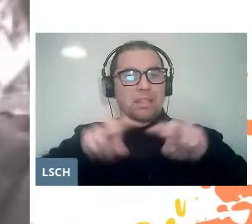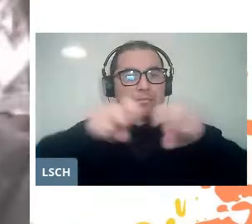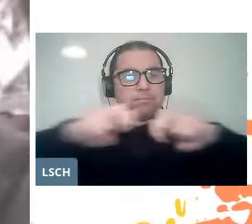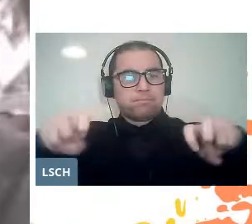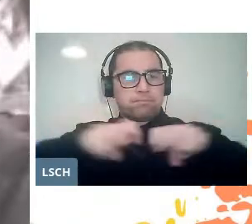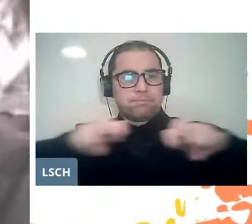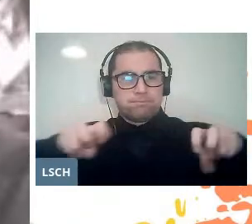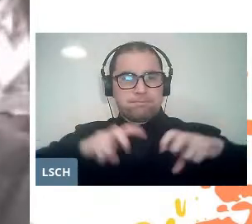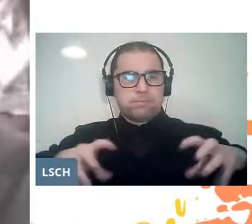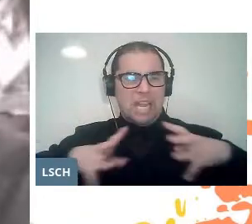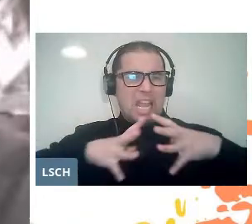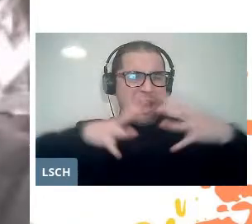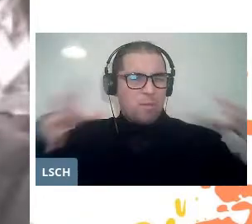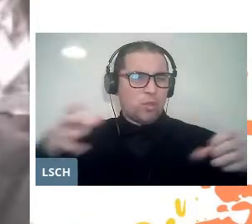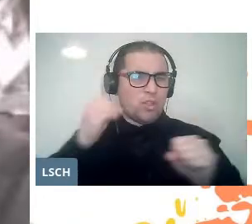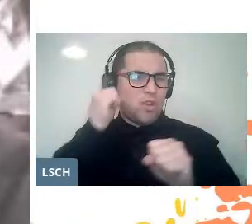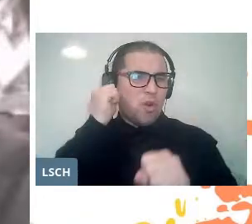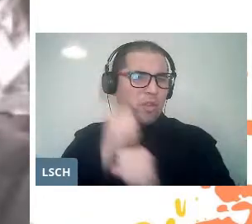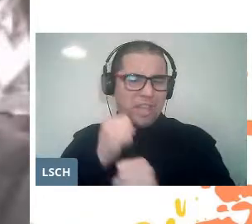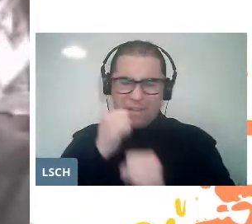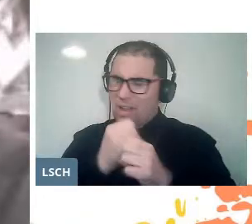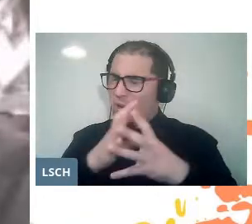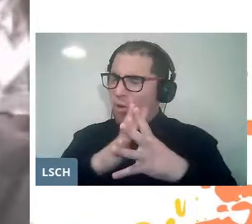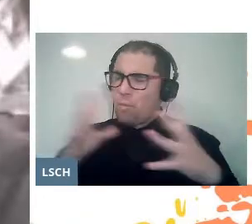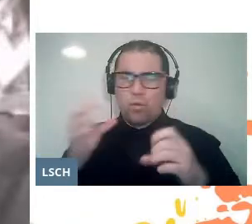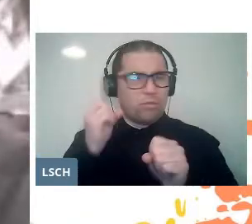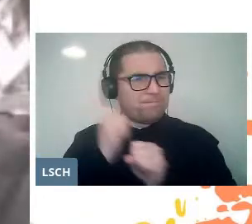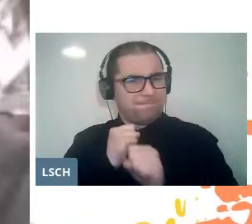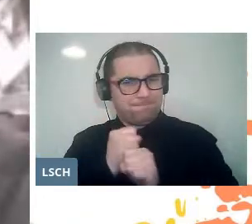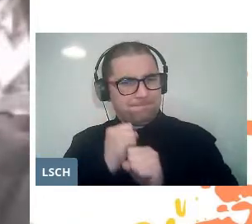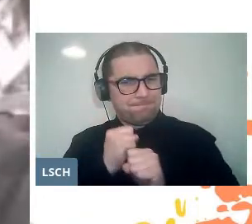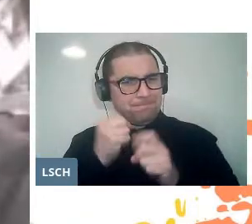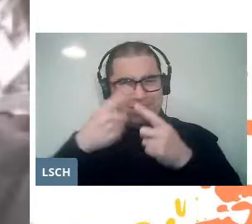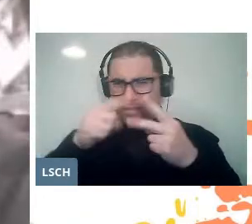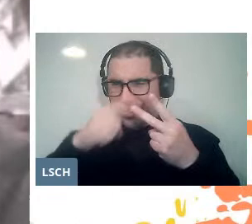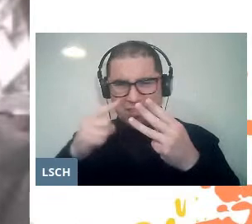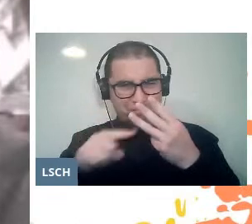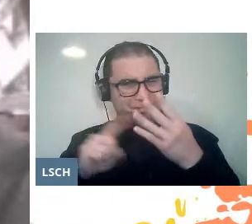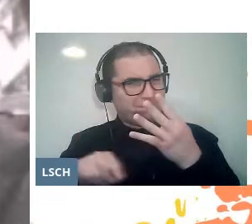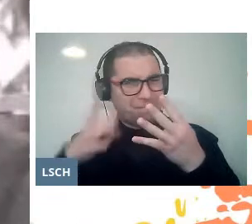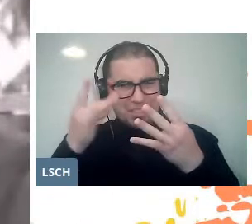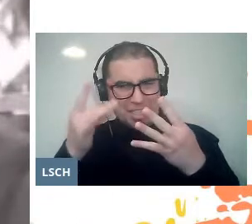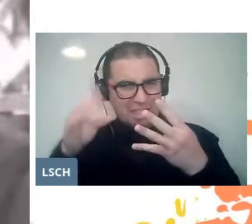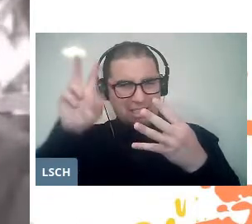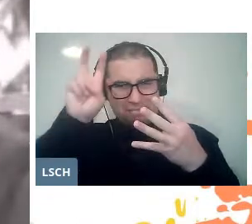because we must take into consideration multiple elements, which are based,